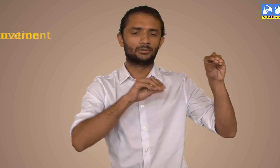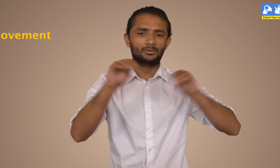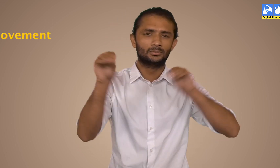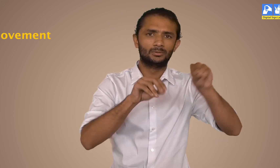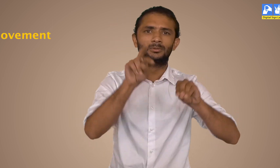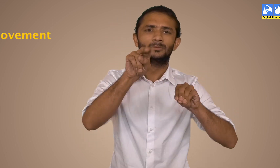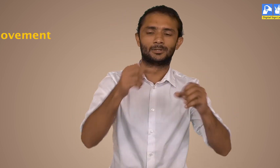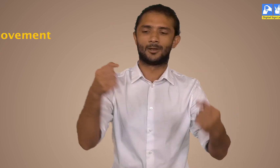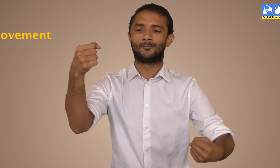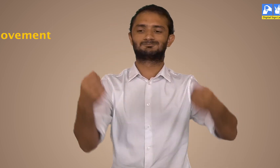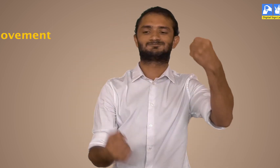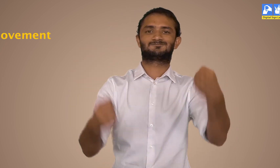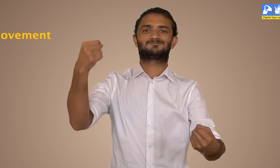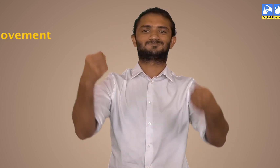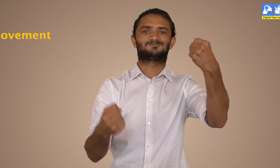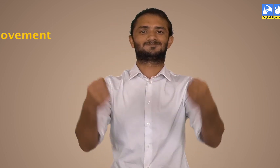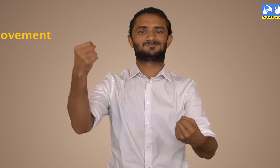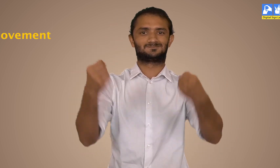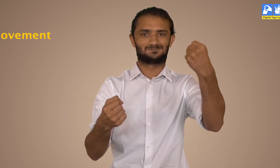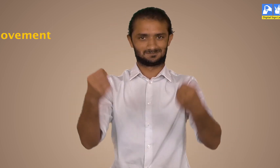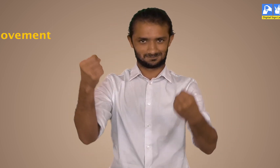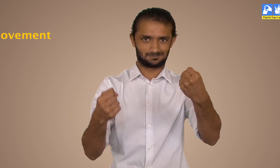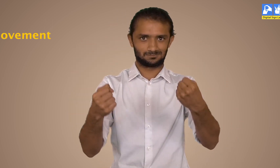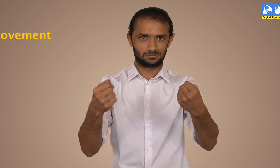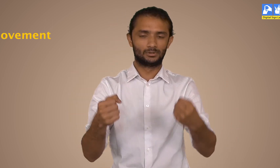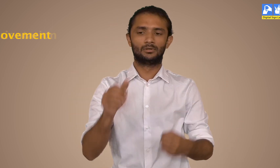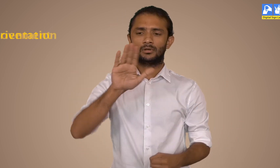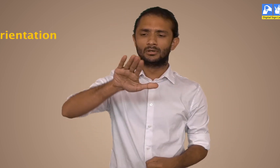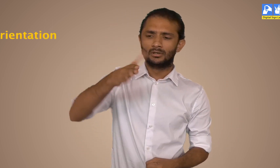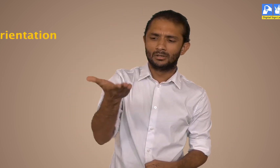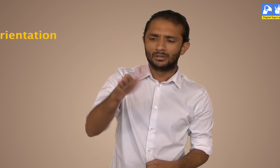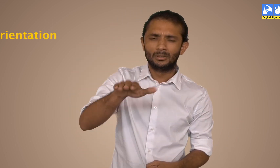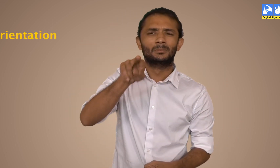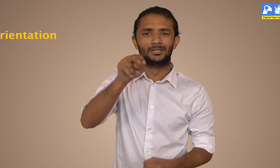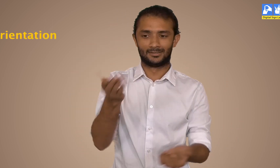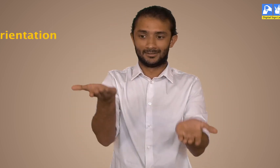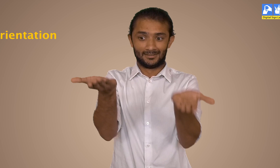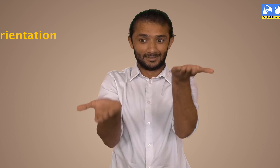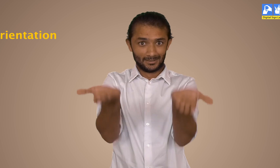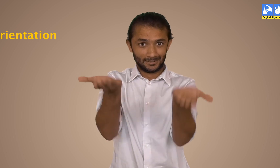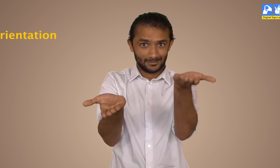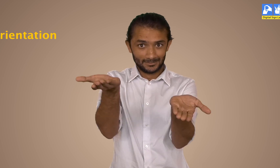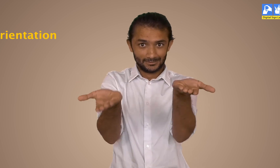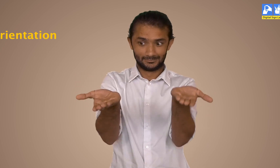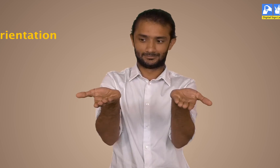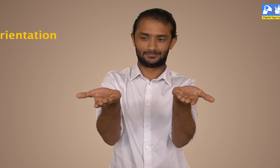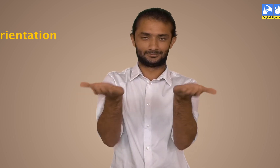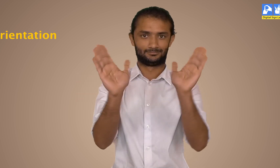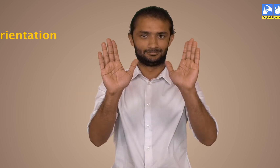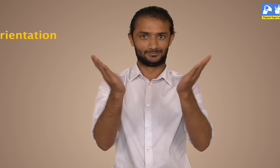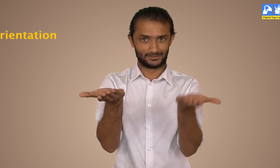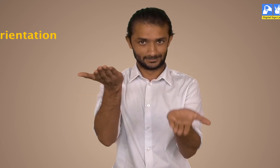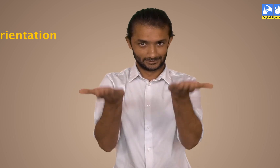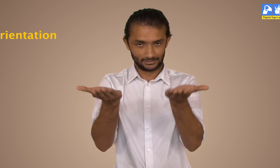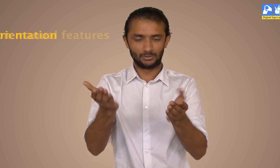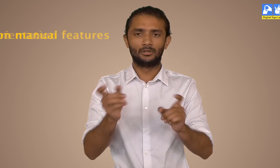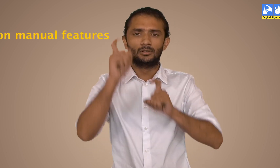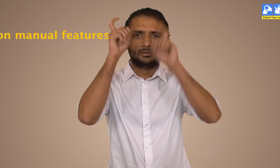The movement of hands is up and down in sign for car. Palm is facing towards ceiling in sign for Balance.